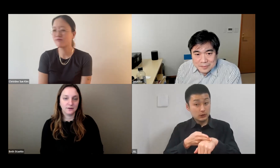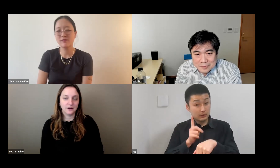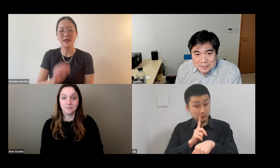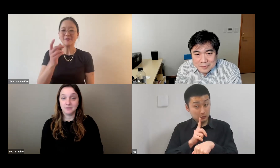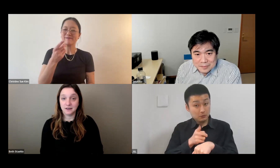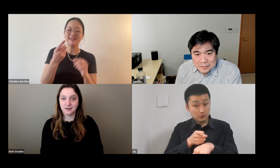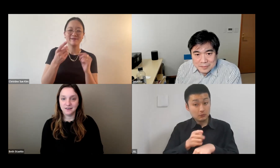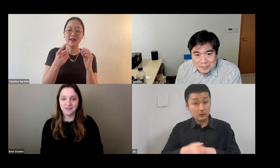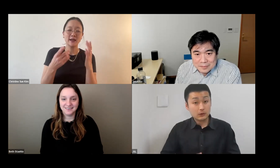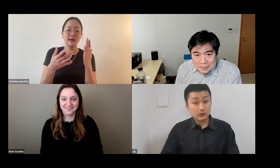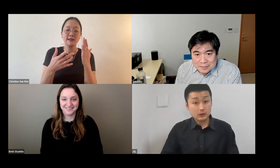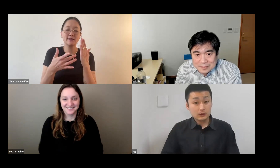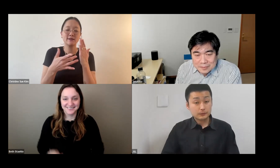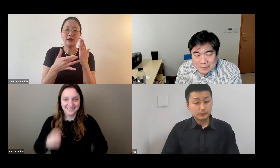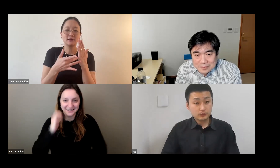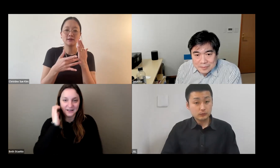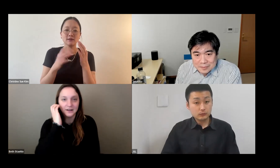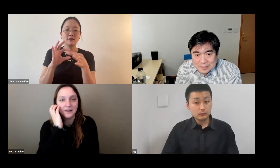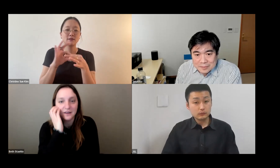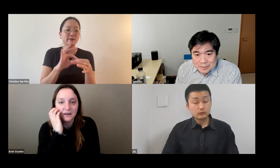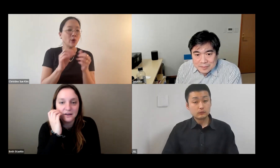I'm thinking